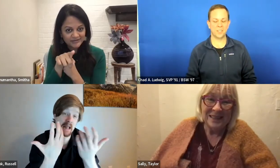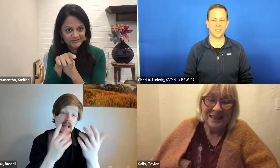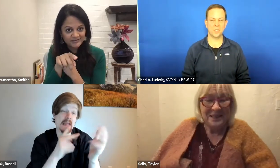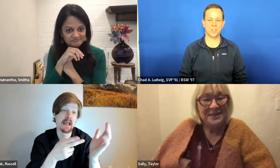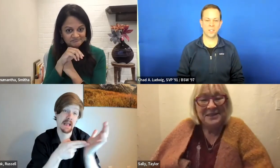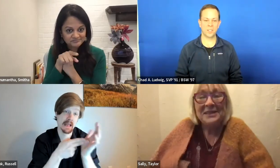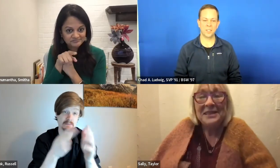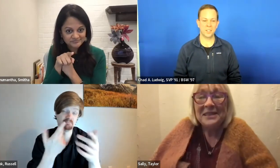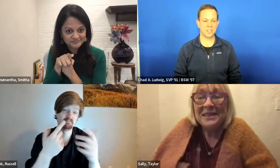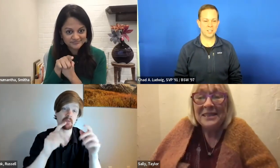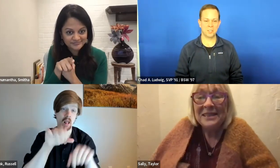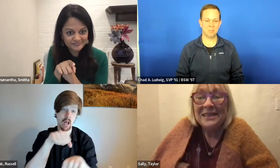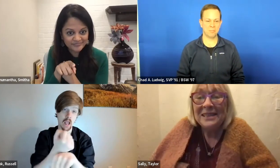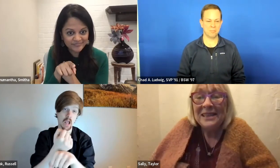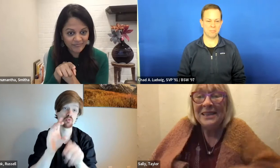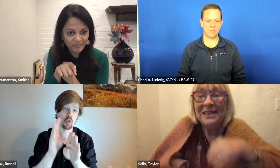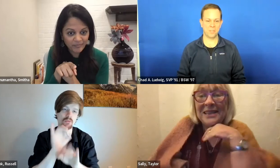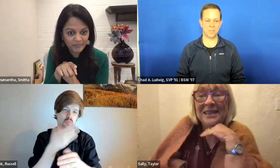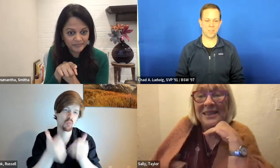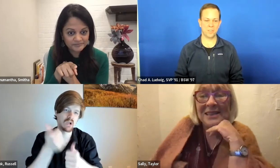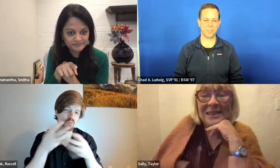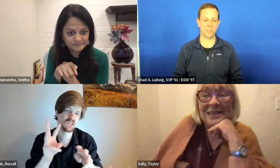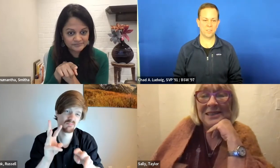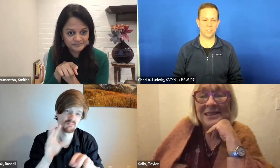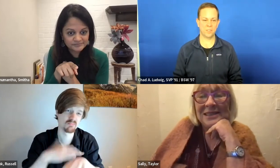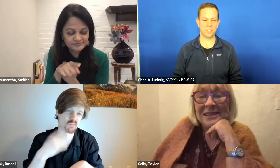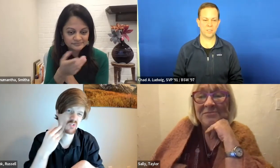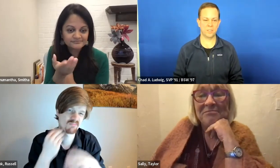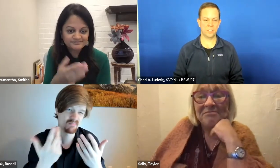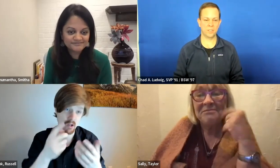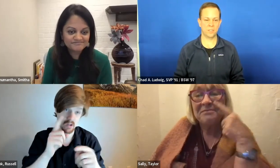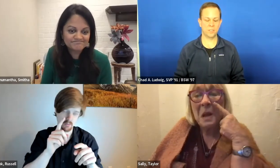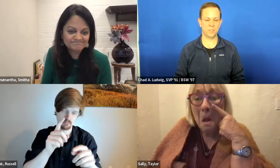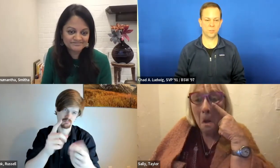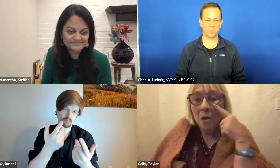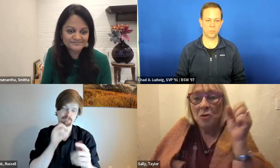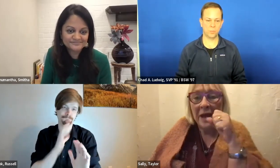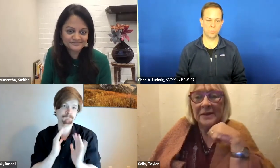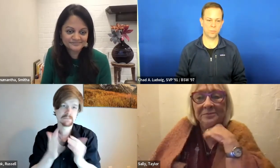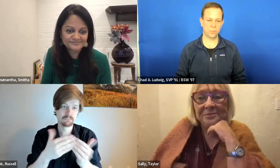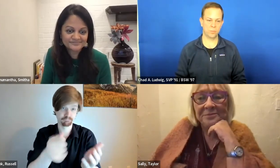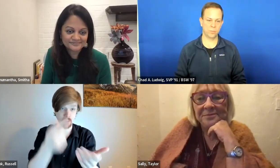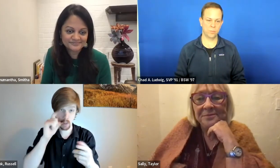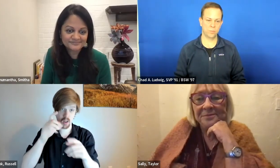Russell, do you have anything to add? Honestly, I think locking the doors is really the only way, in my experience.